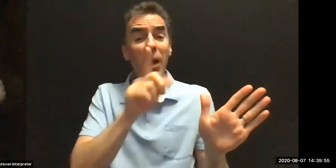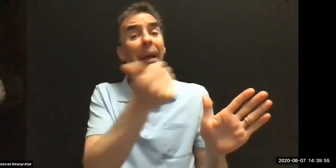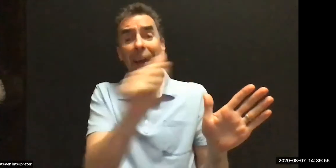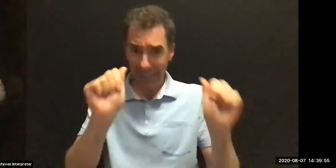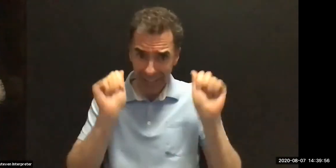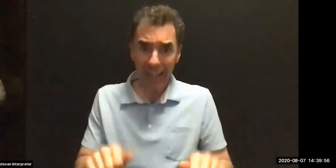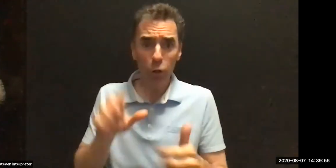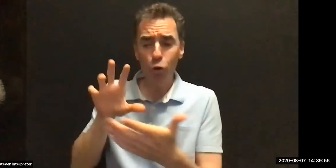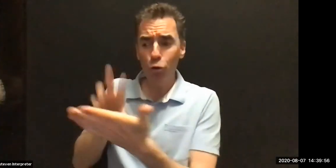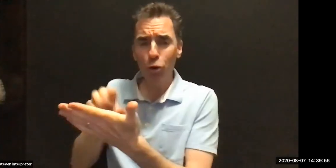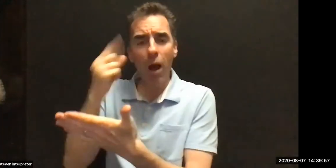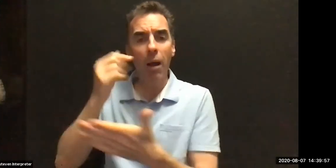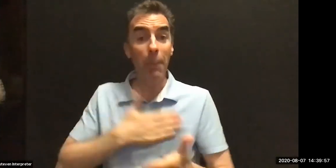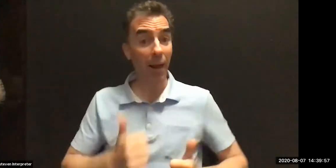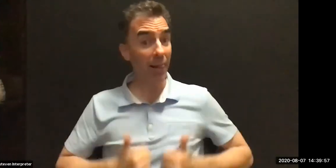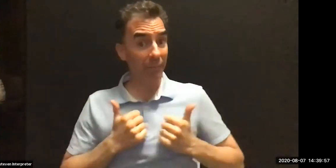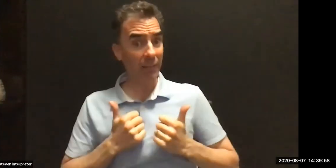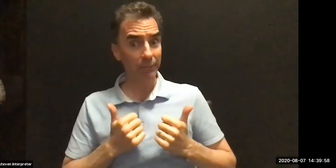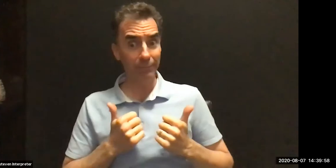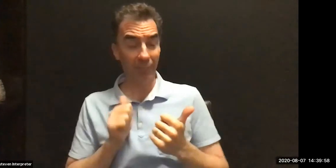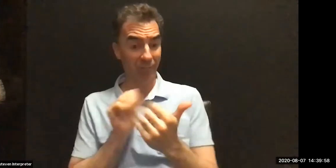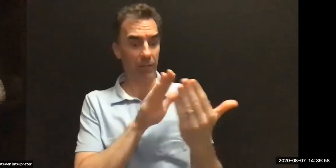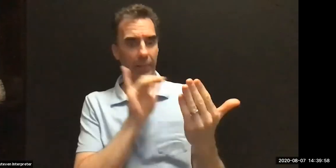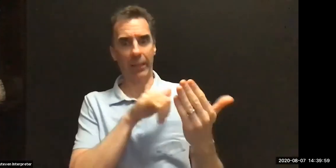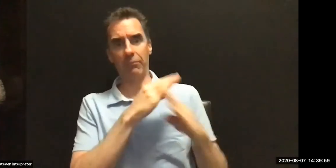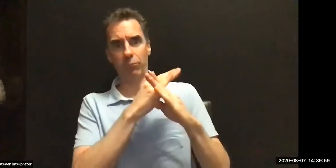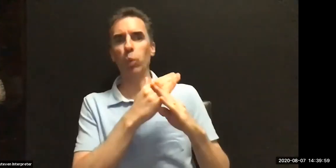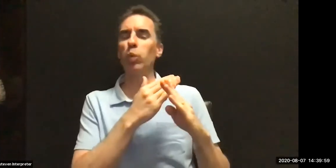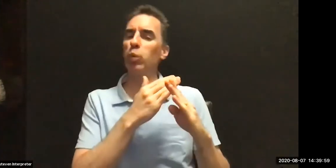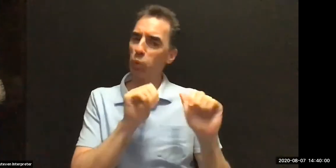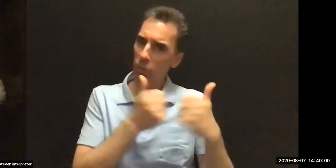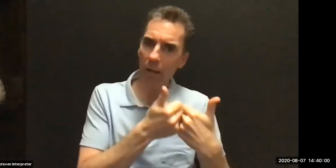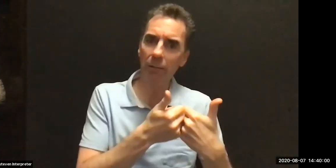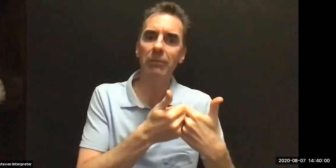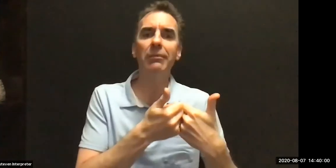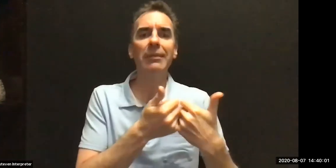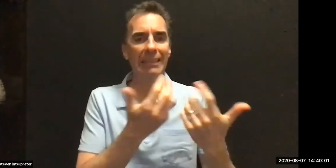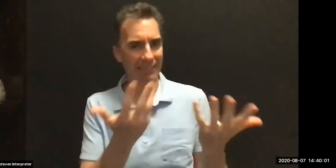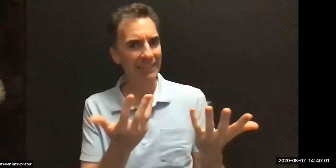Channelle Charest: barriers are the things that keep them from really excelling or succeeding and a lot of these arenas and the goal to is again.